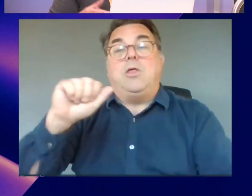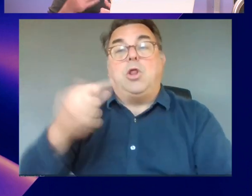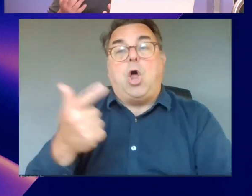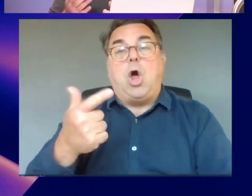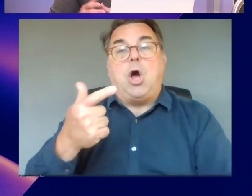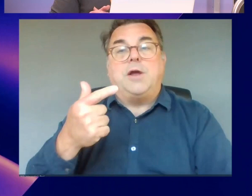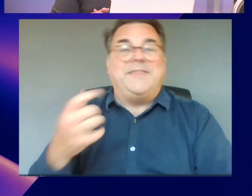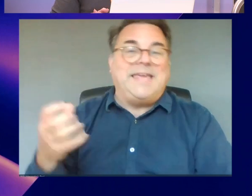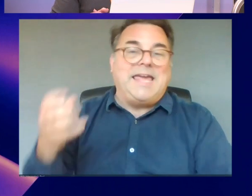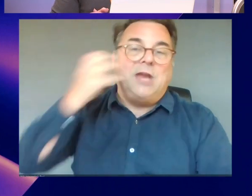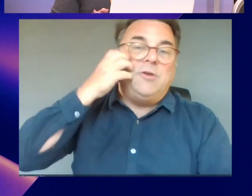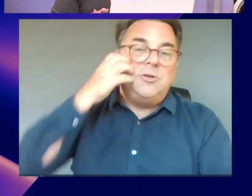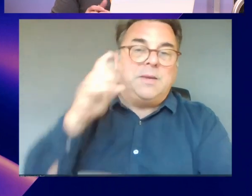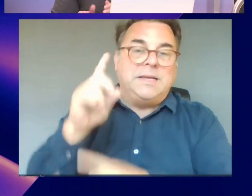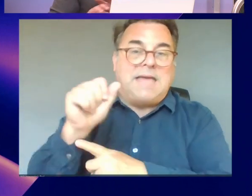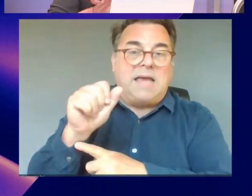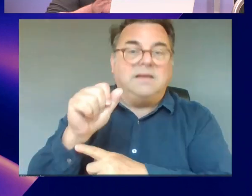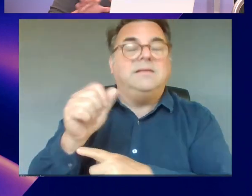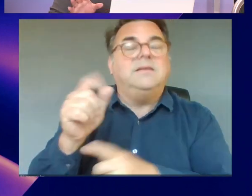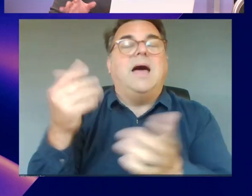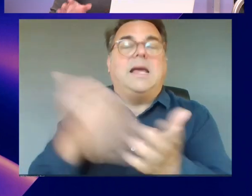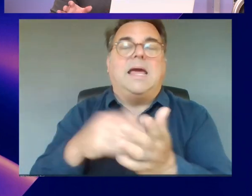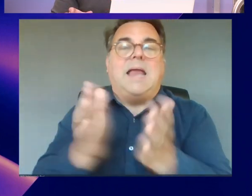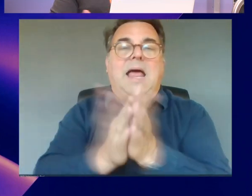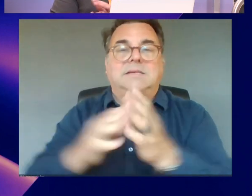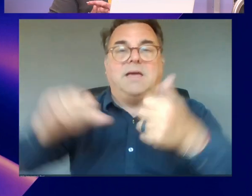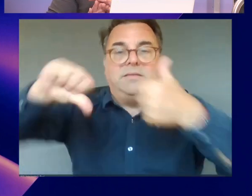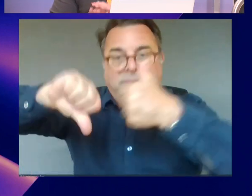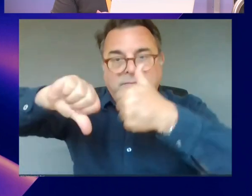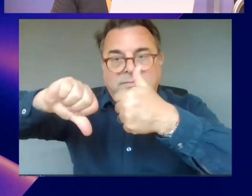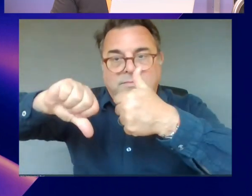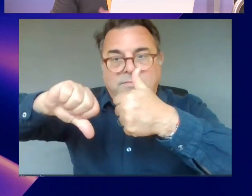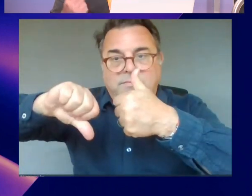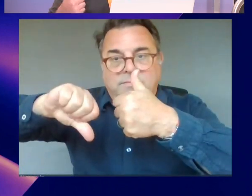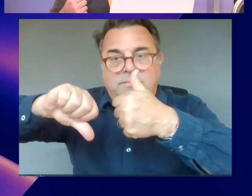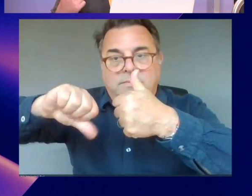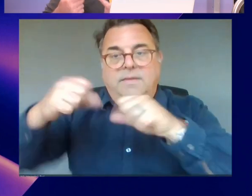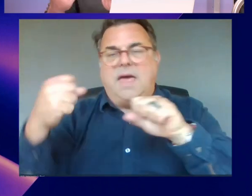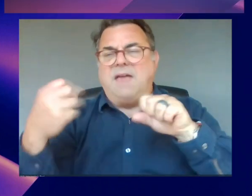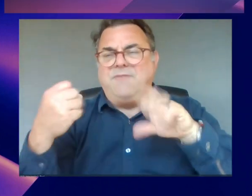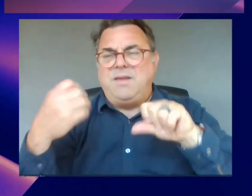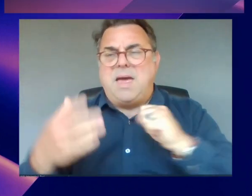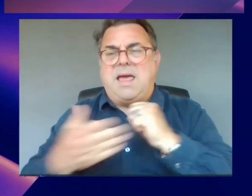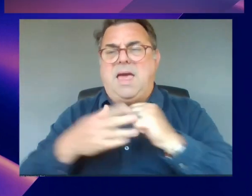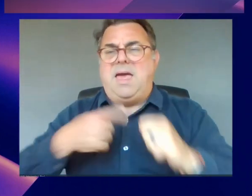we are gonna ask you for a thumbs up thumbs down. And again, that feedback is extremely valuable for us and in turn for you guys.